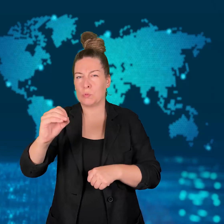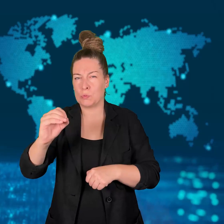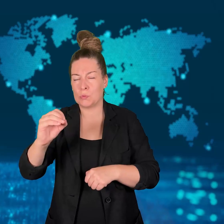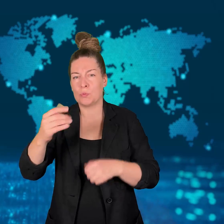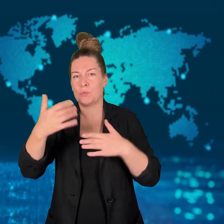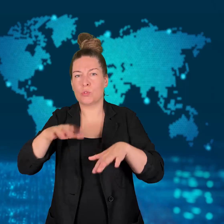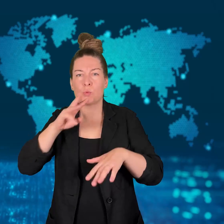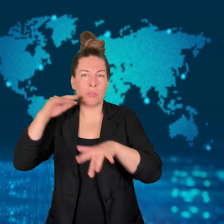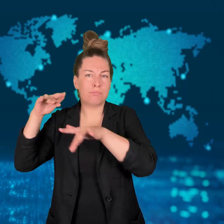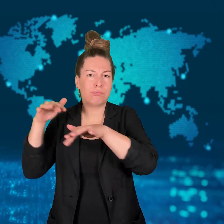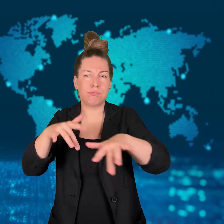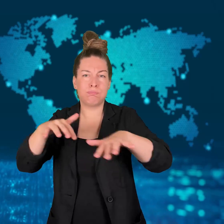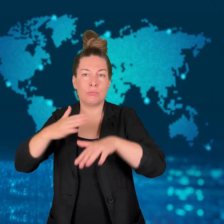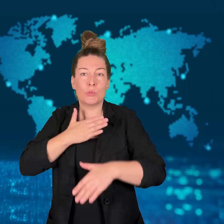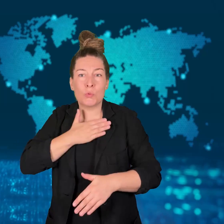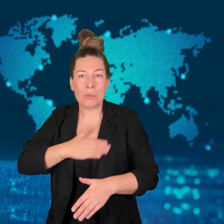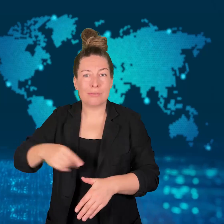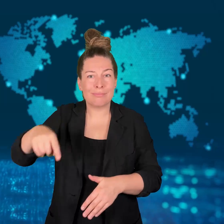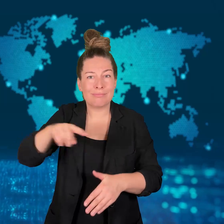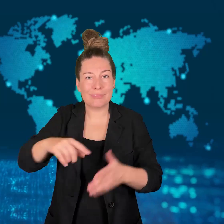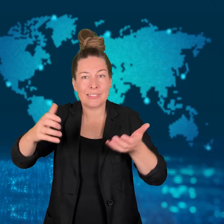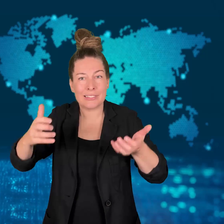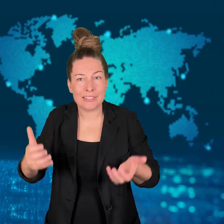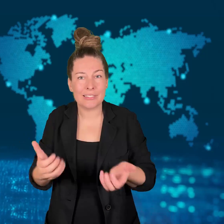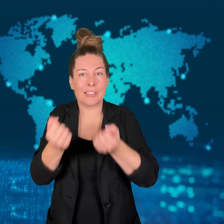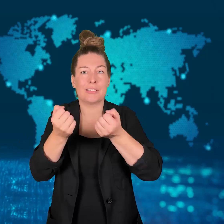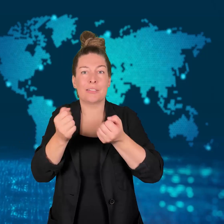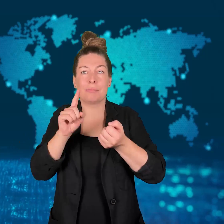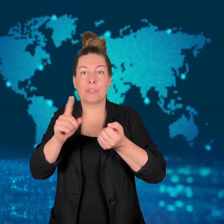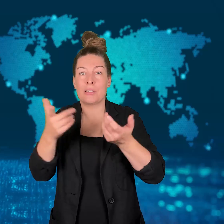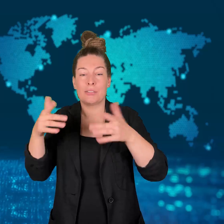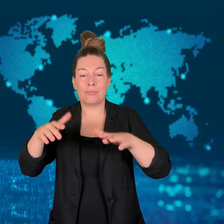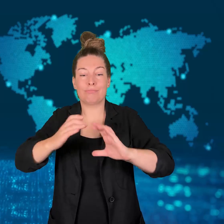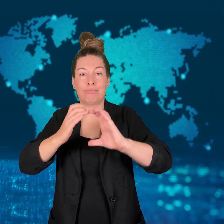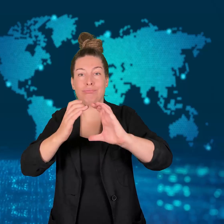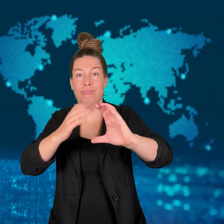but their path was blocked by landslides as the bus was